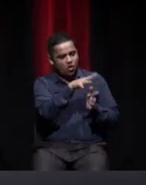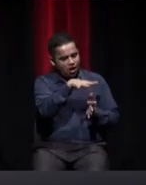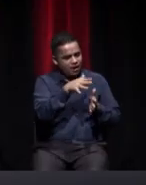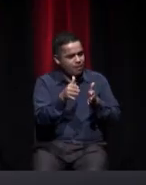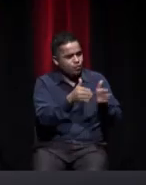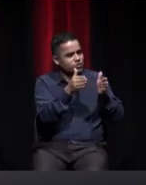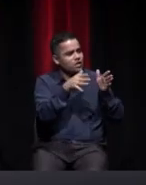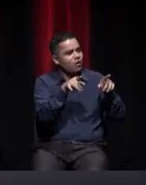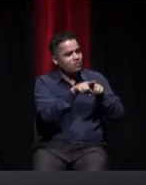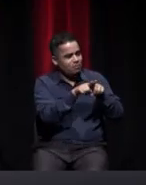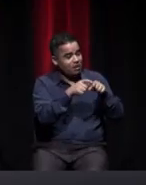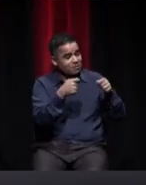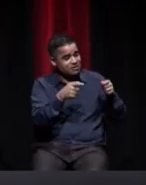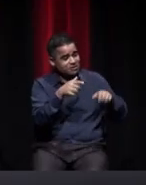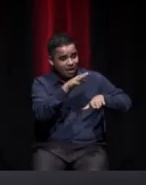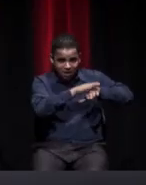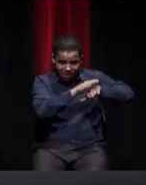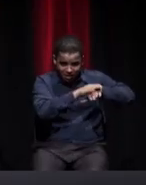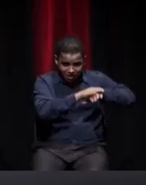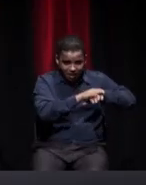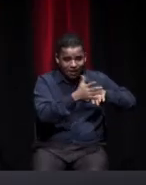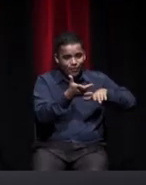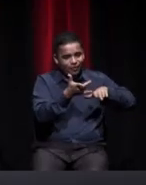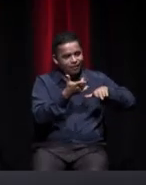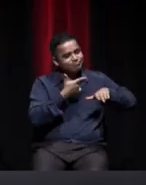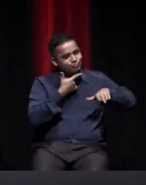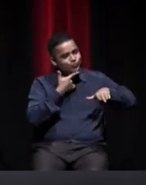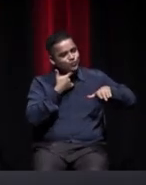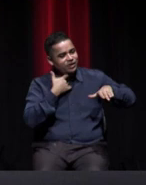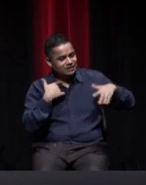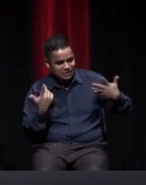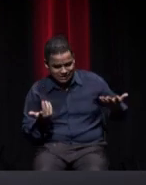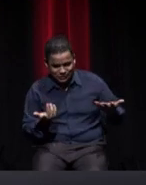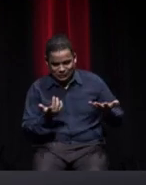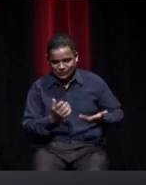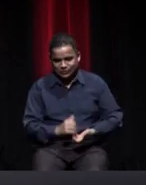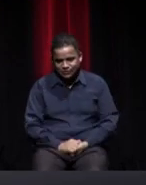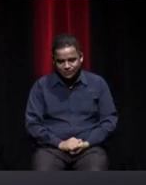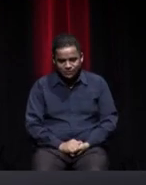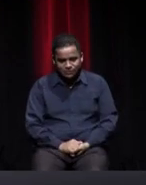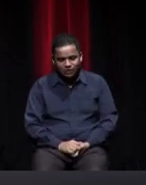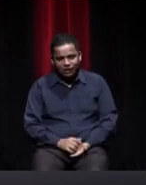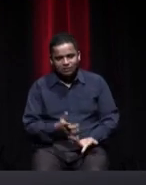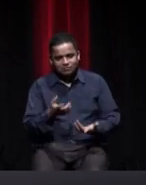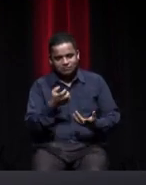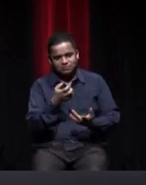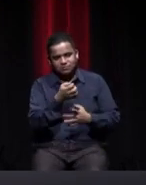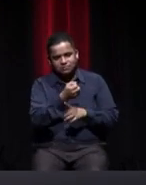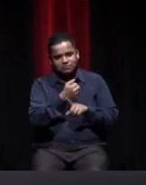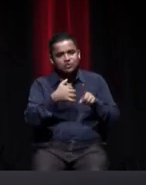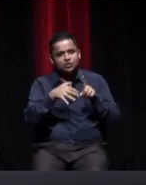It's also necessary to act on the wishes. It's a society dominated by large economical